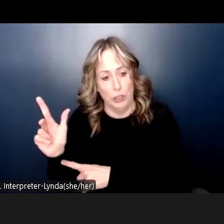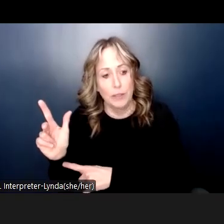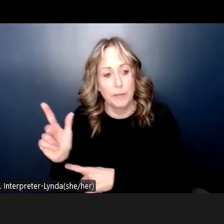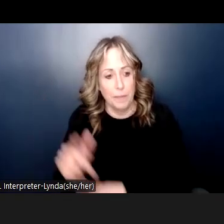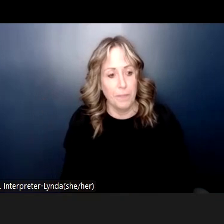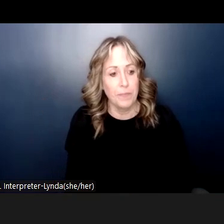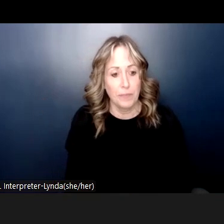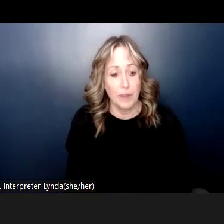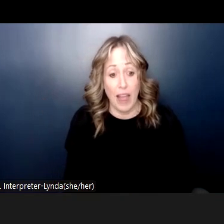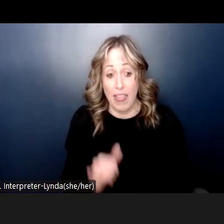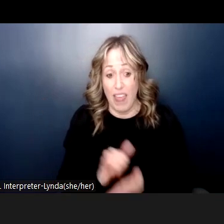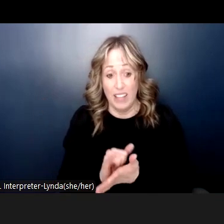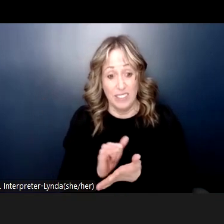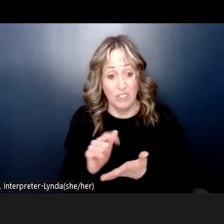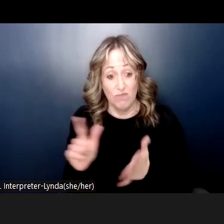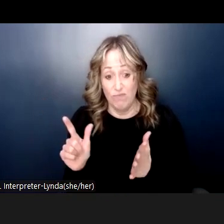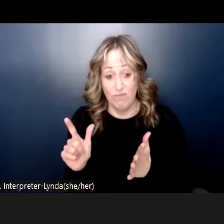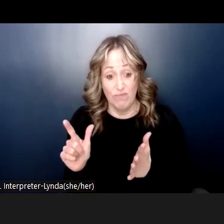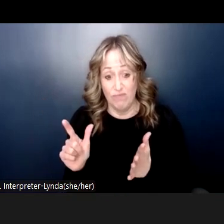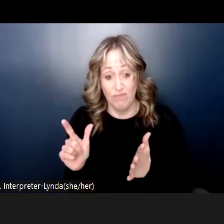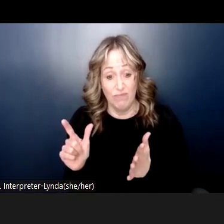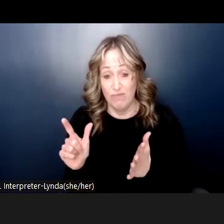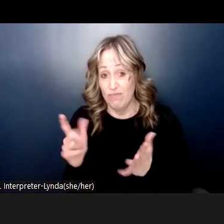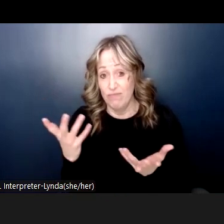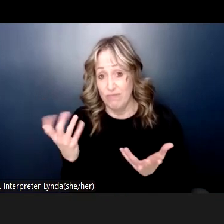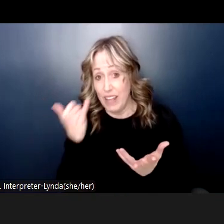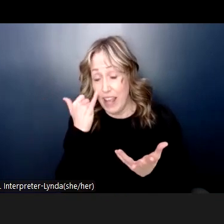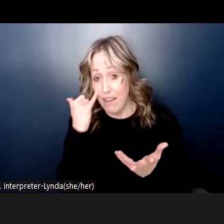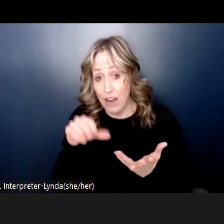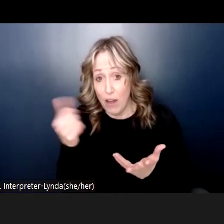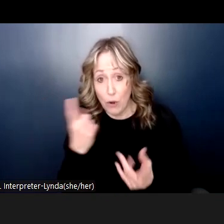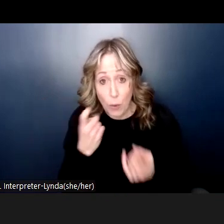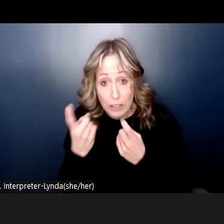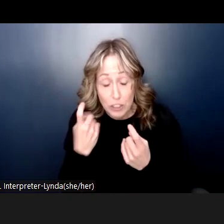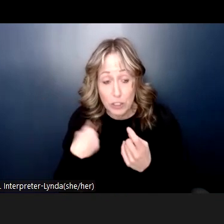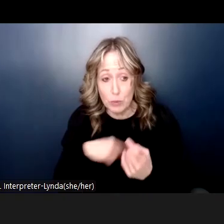that is that. If you have any further questions. We're always available to you.